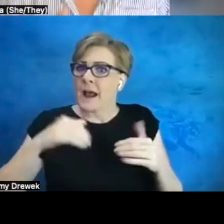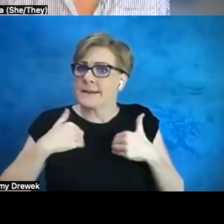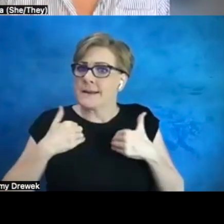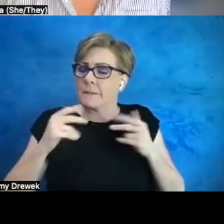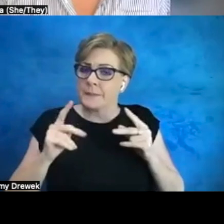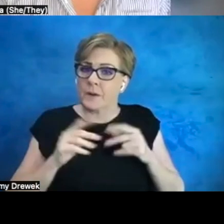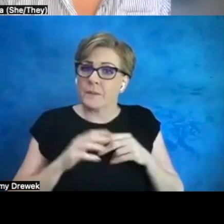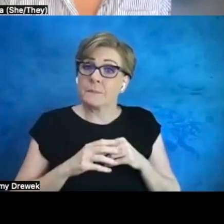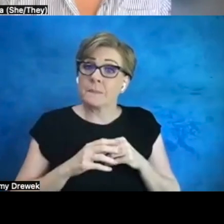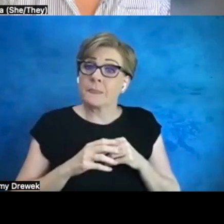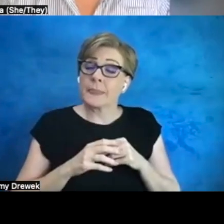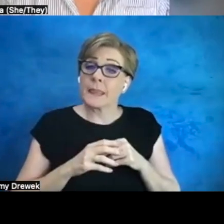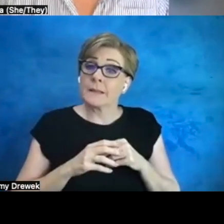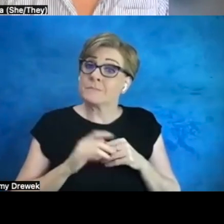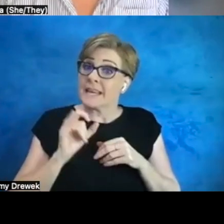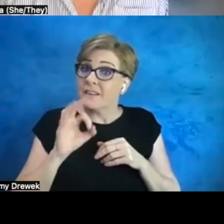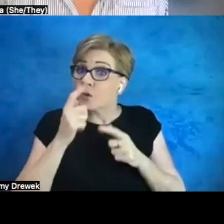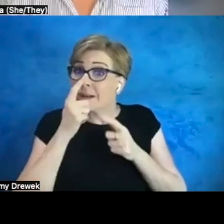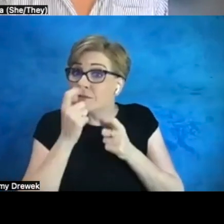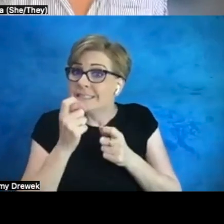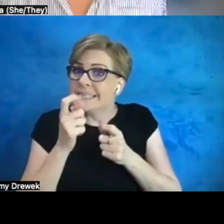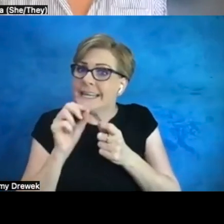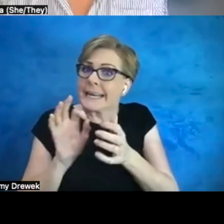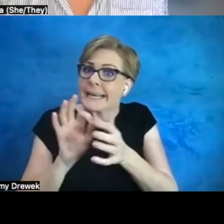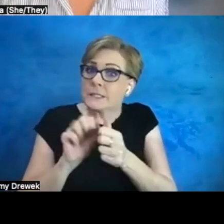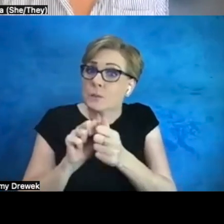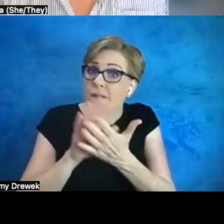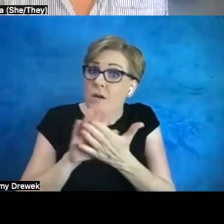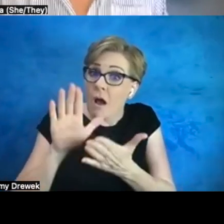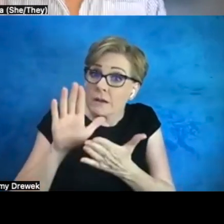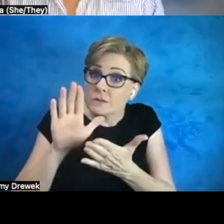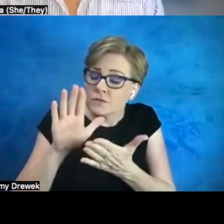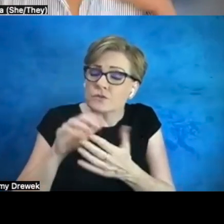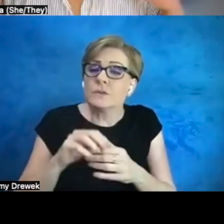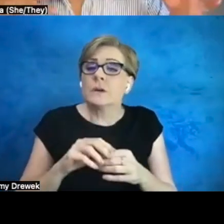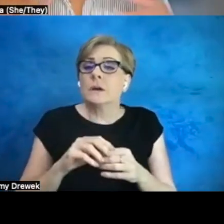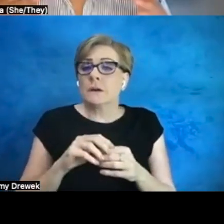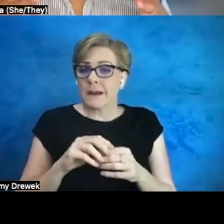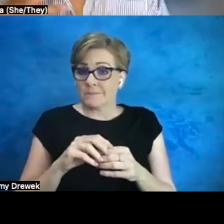really interested in connecting with a college, there are a lot of different avenues to reach.